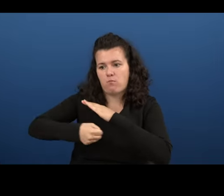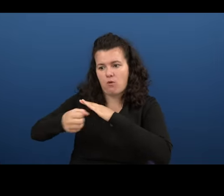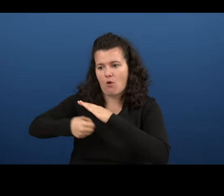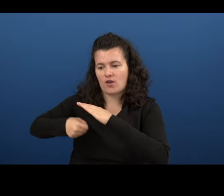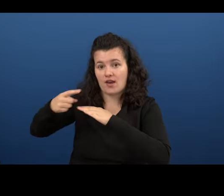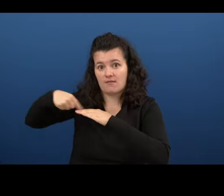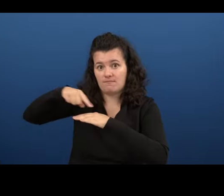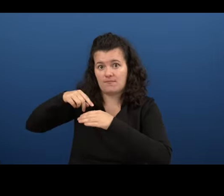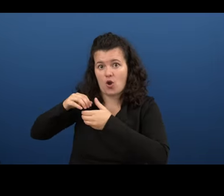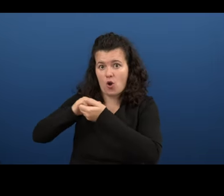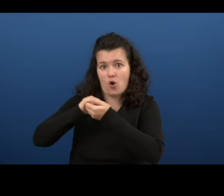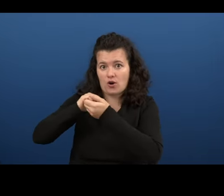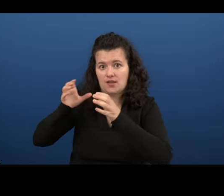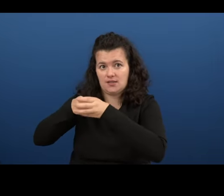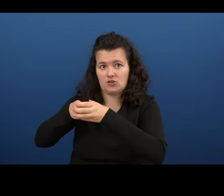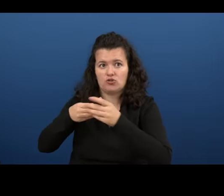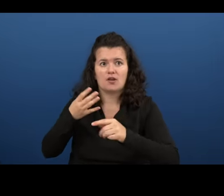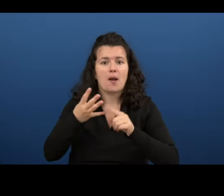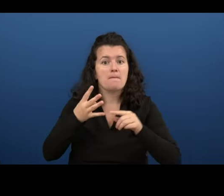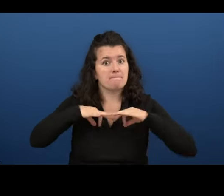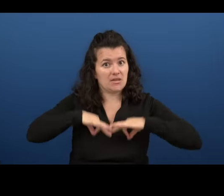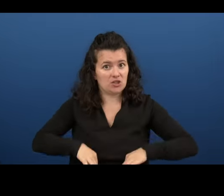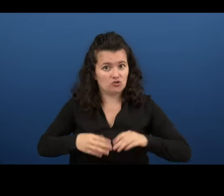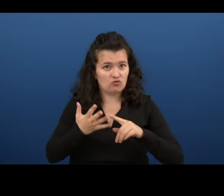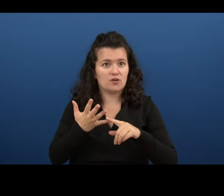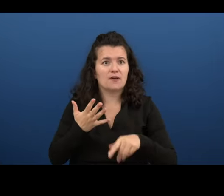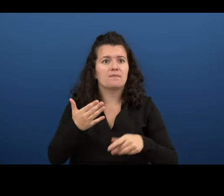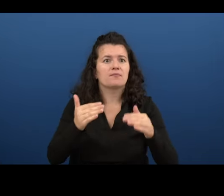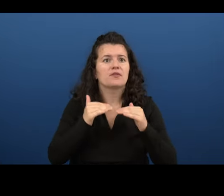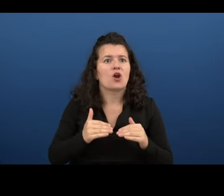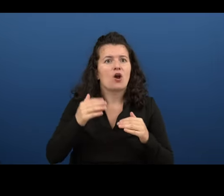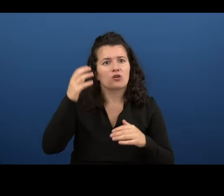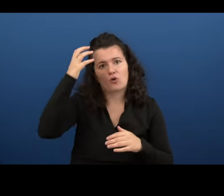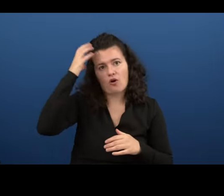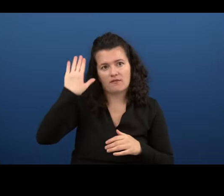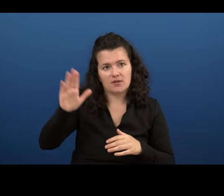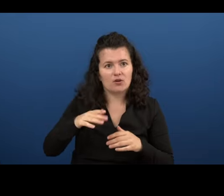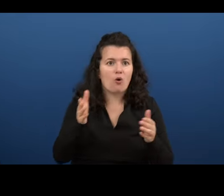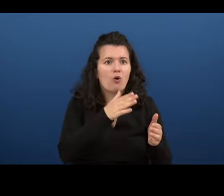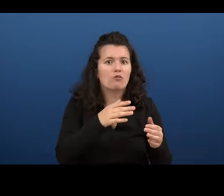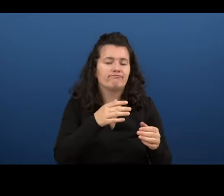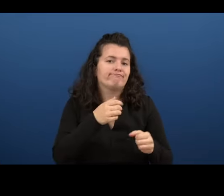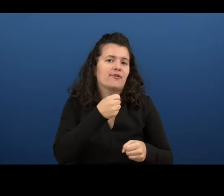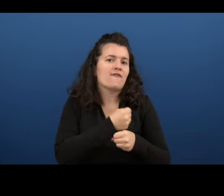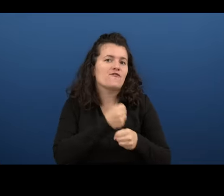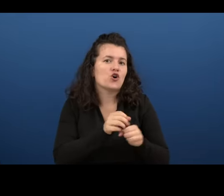ministry, as another option, a trade union local or international organization of persons